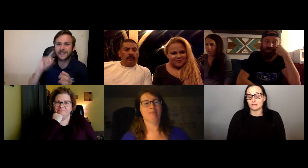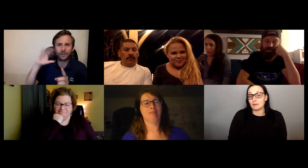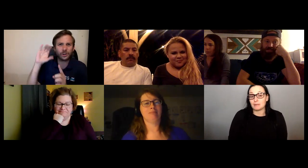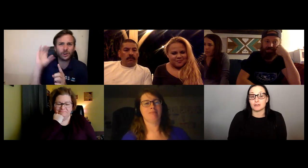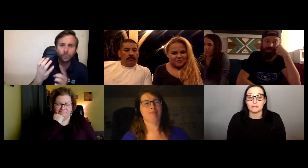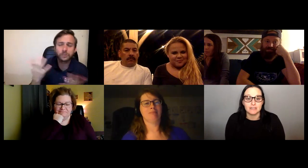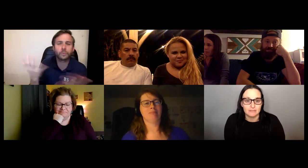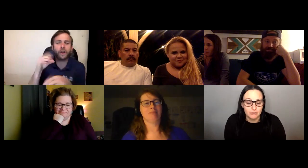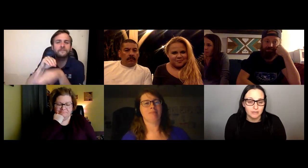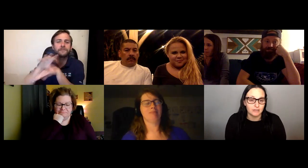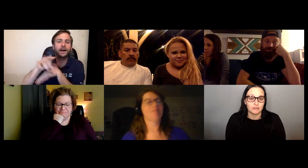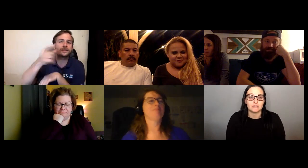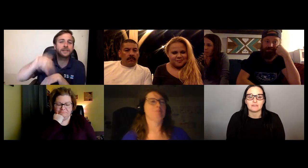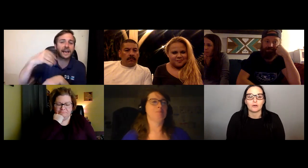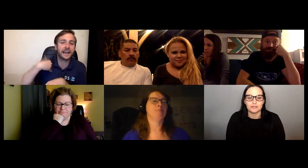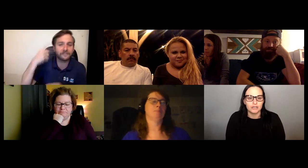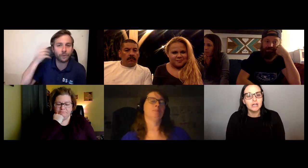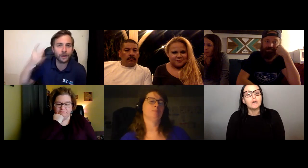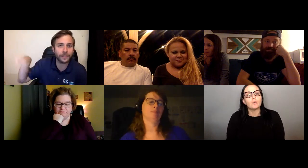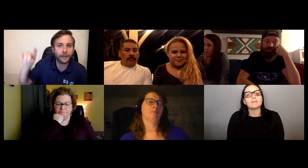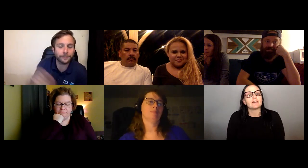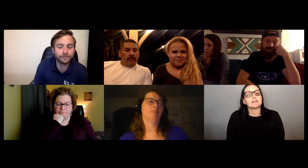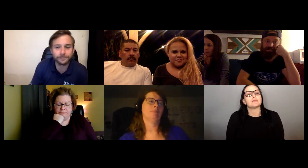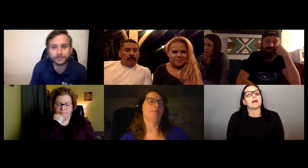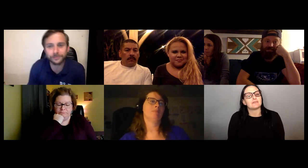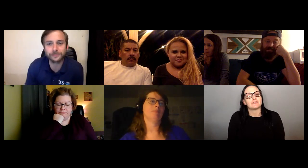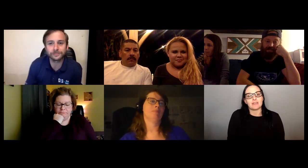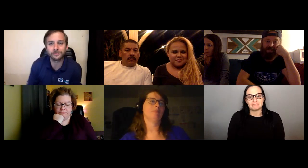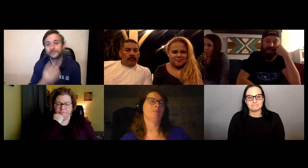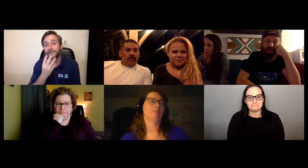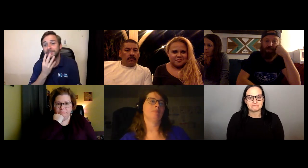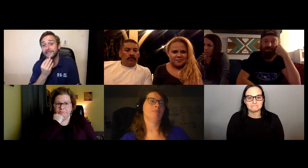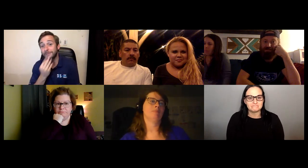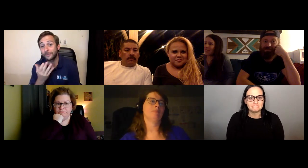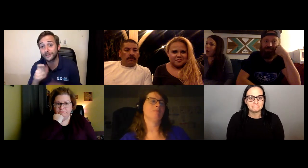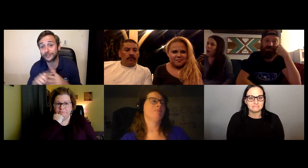maybe they're new to the deaf community you're new to deaf culture what advice